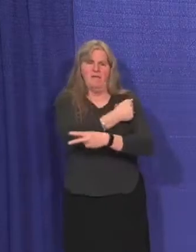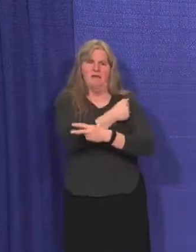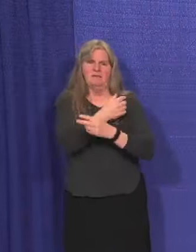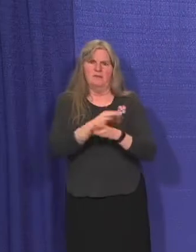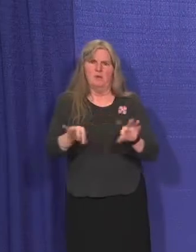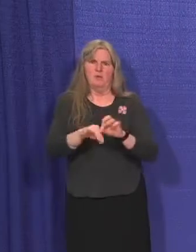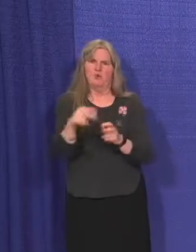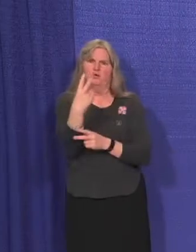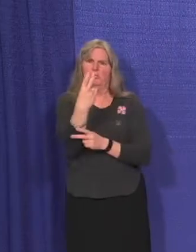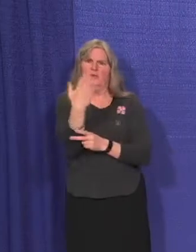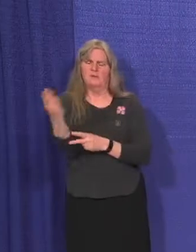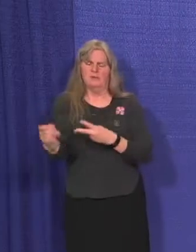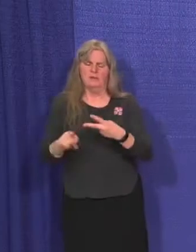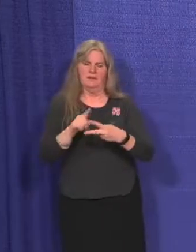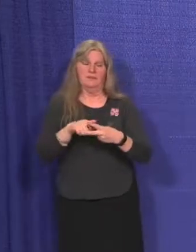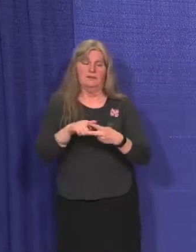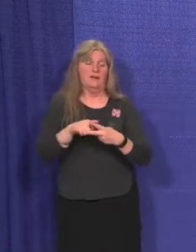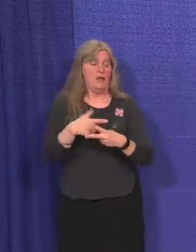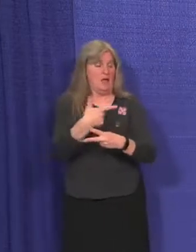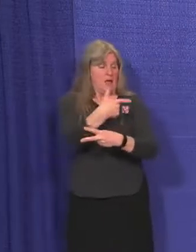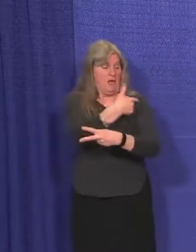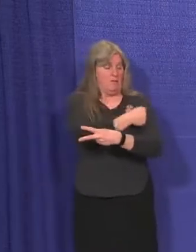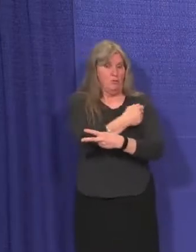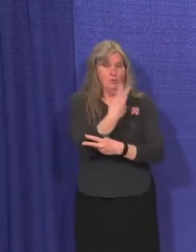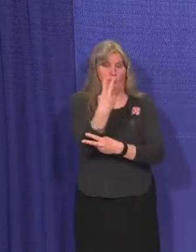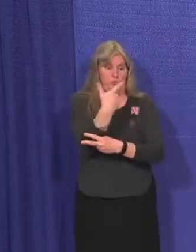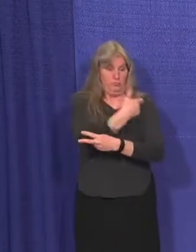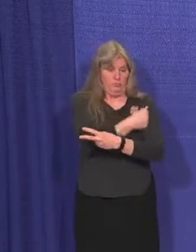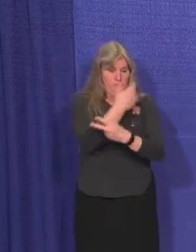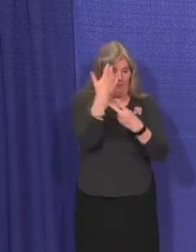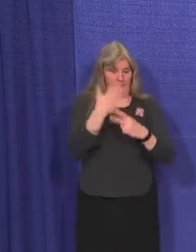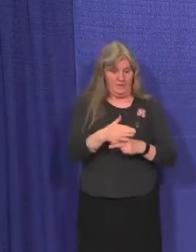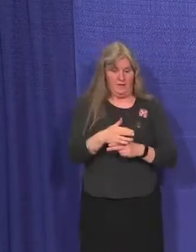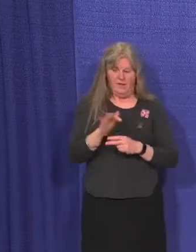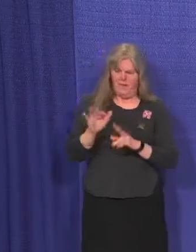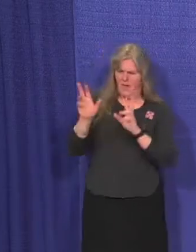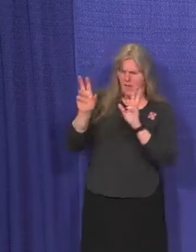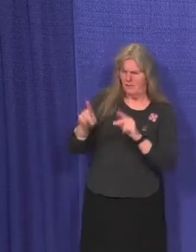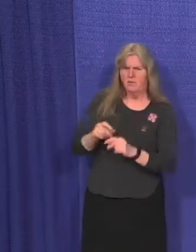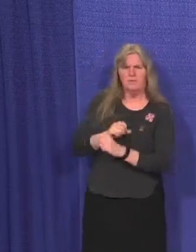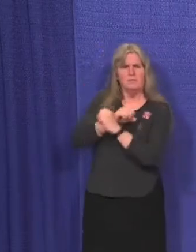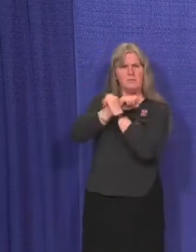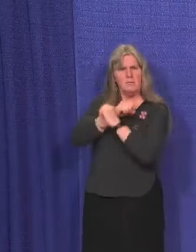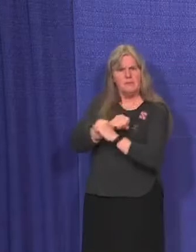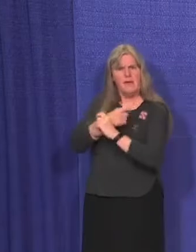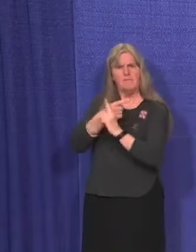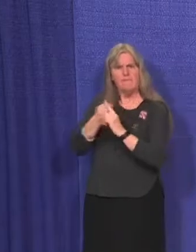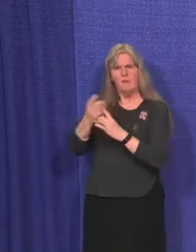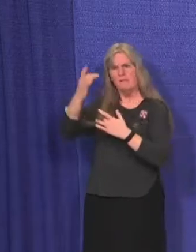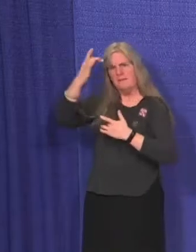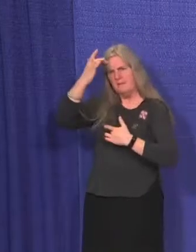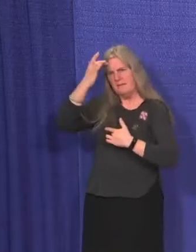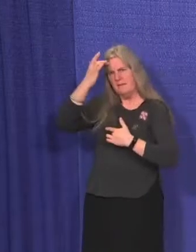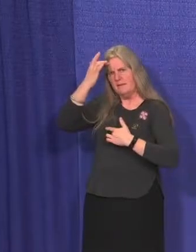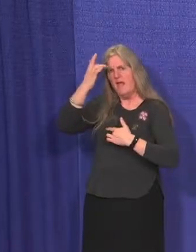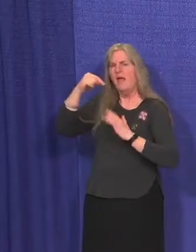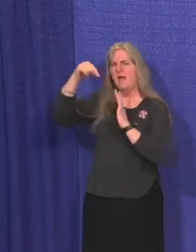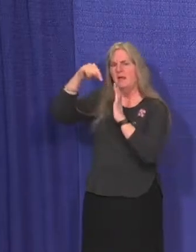Stepwise we have made great progress. Vaccination will help get us